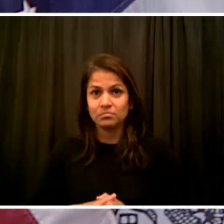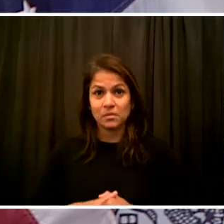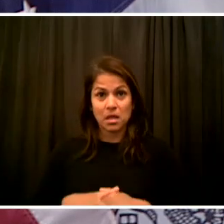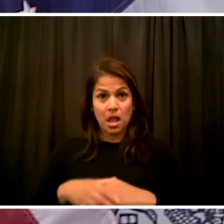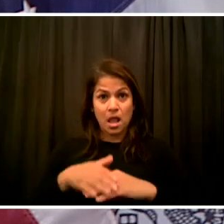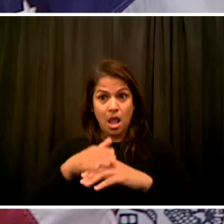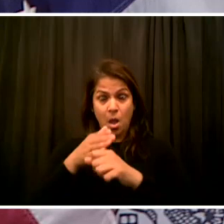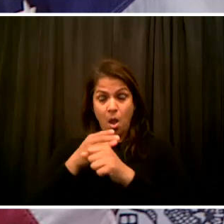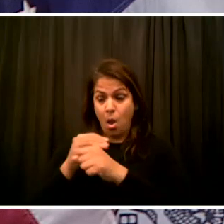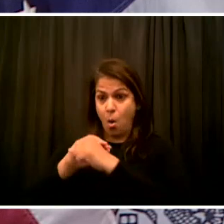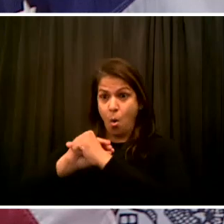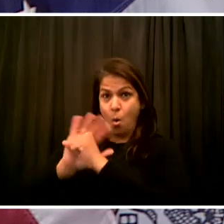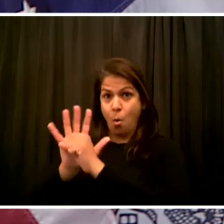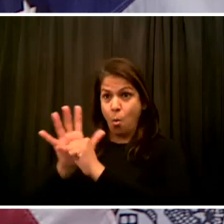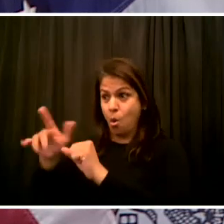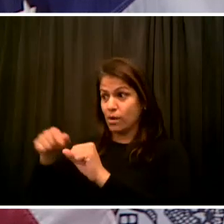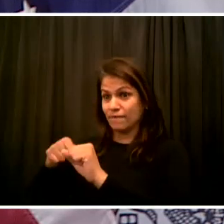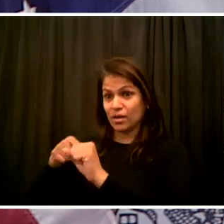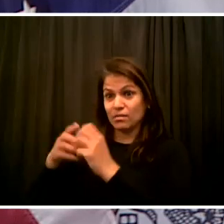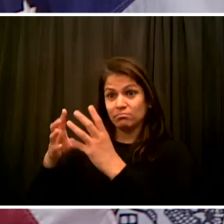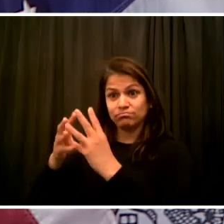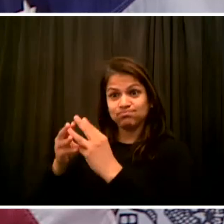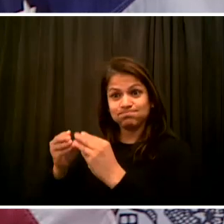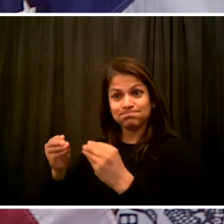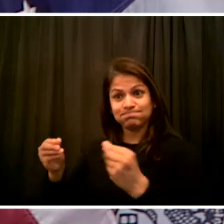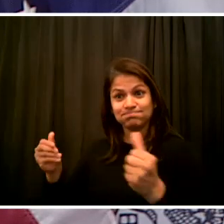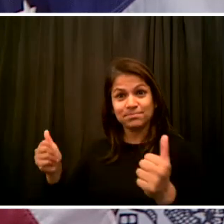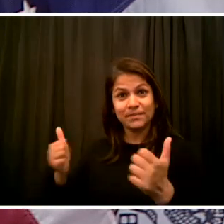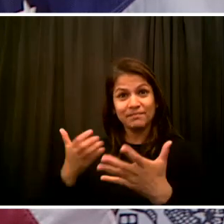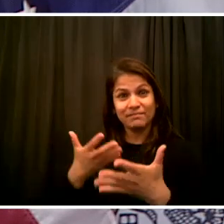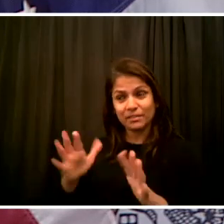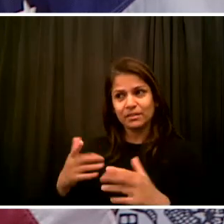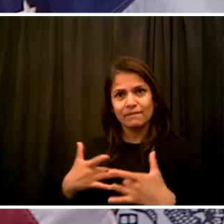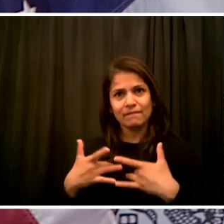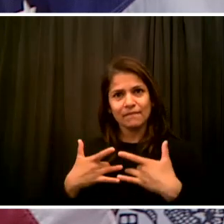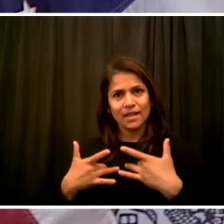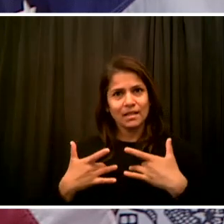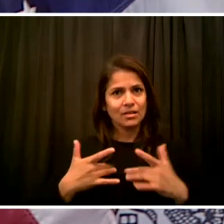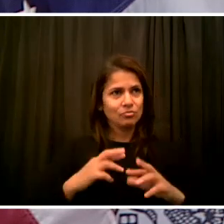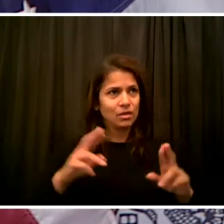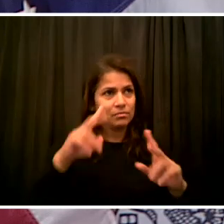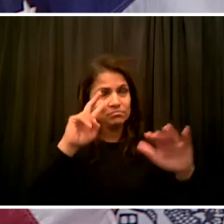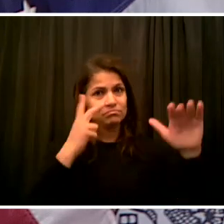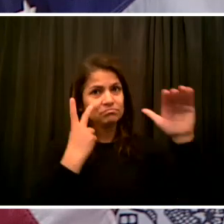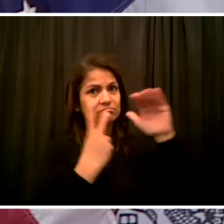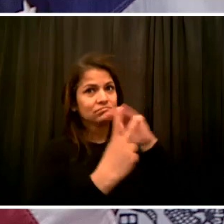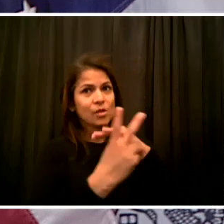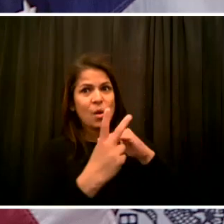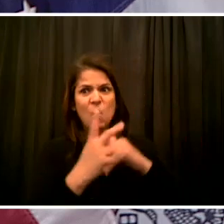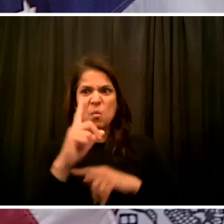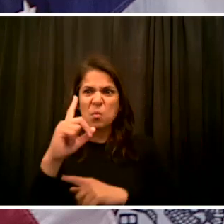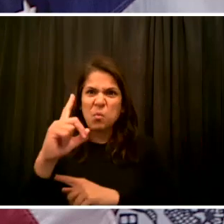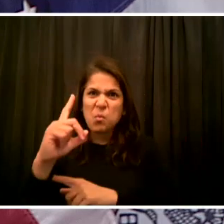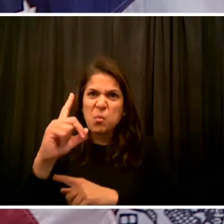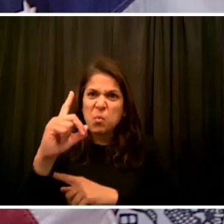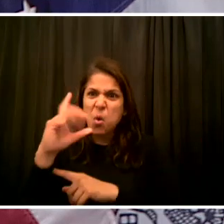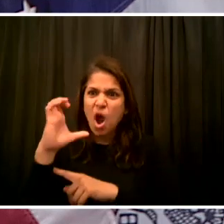IN A SOCIALLY ACCEPTABLE MANNER. DO YOU PERSONALLY SEAE TIME HEWN